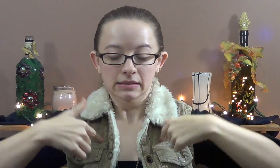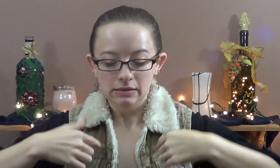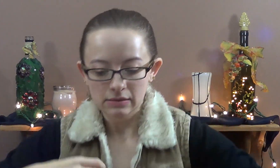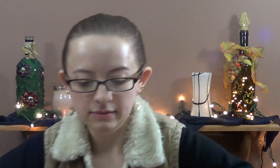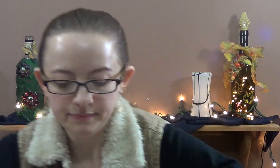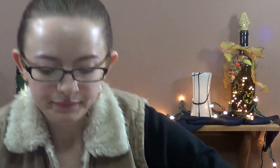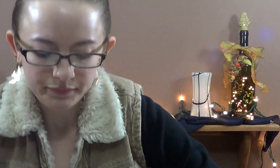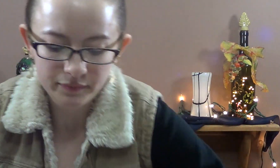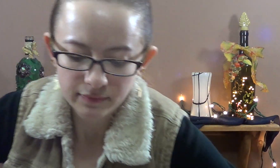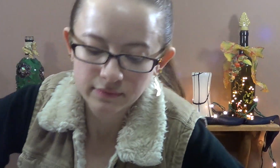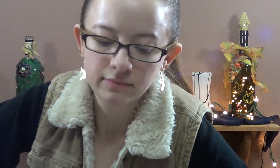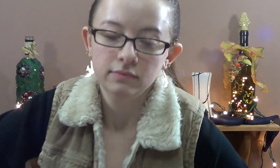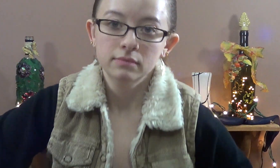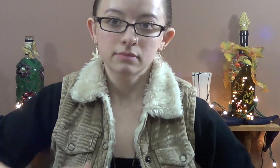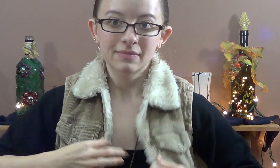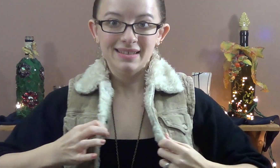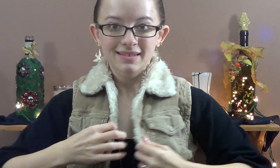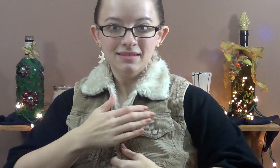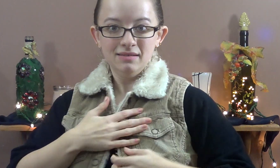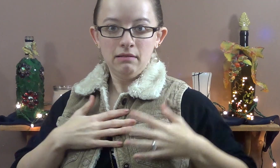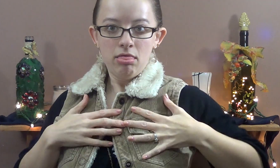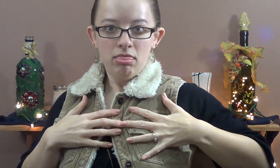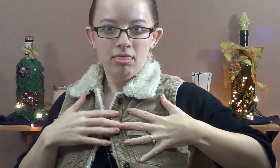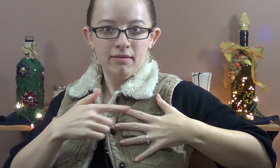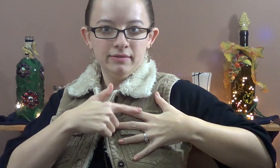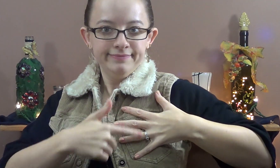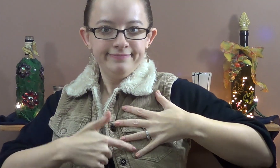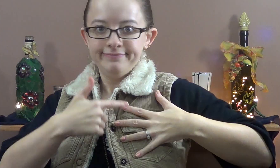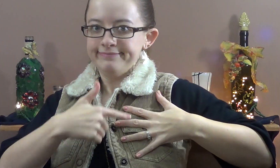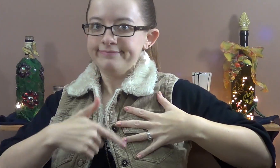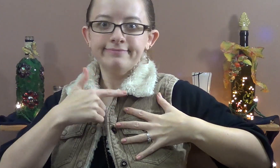people is you need contrasting colors. Like this is an example. You can see